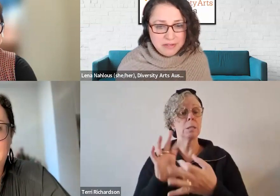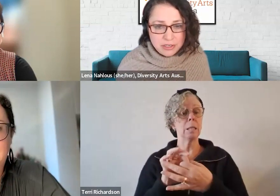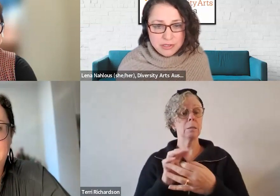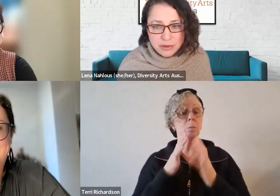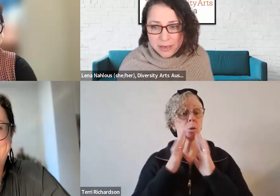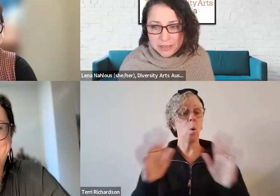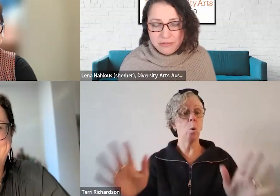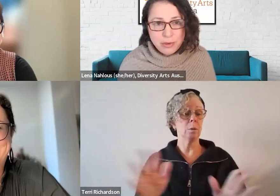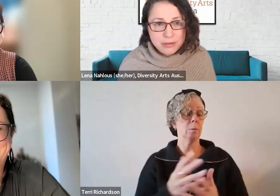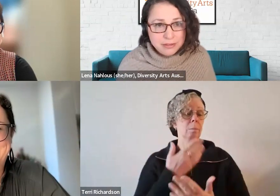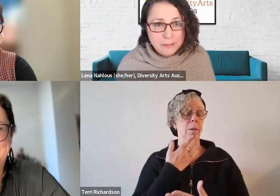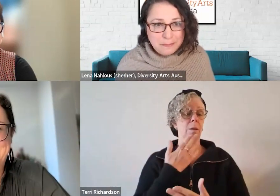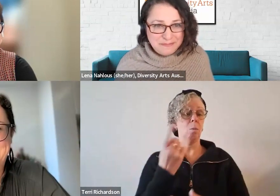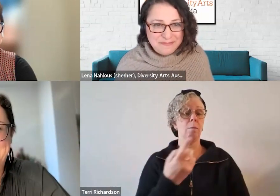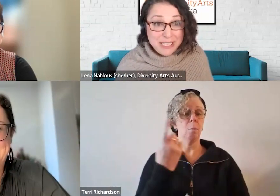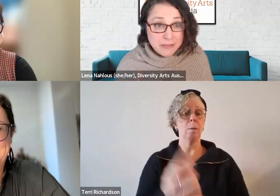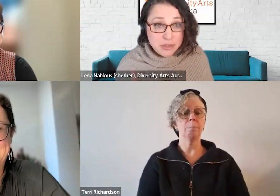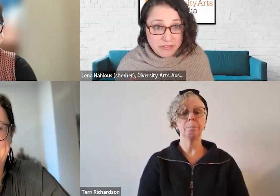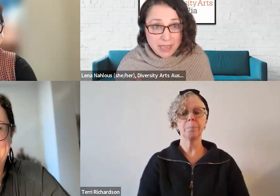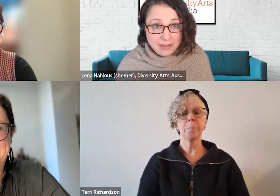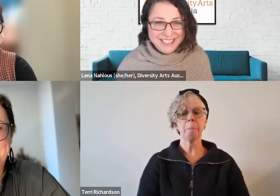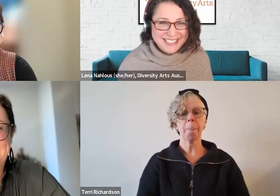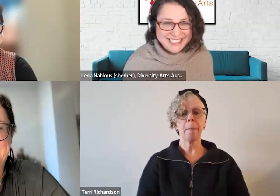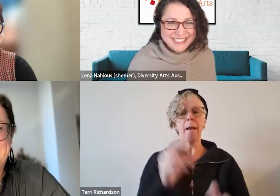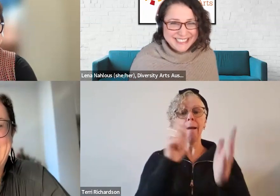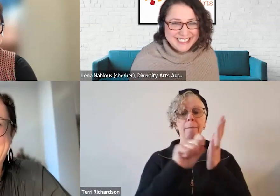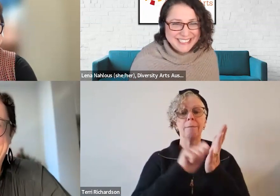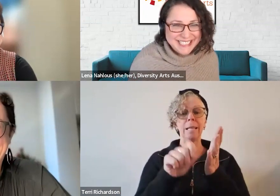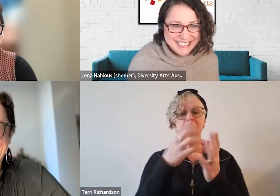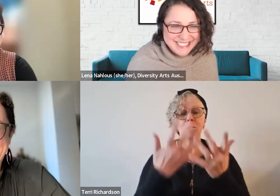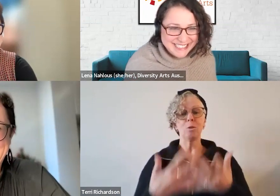Thank you so much, everyone. Fill in the survey.